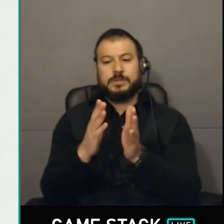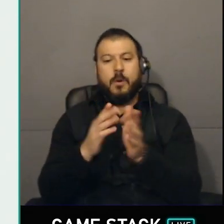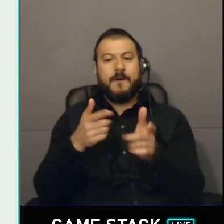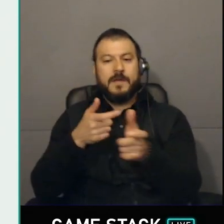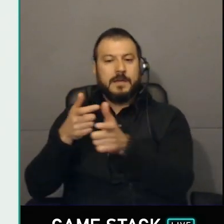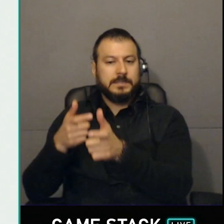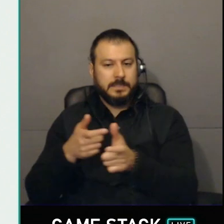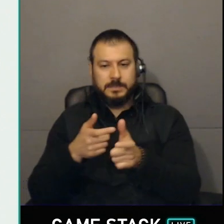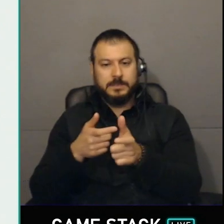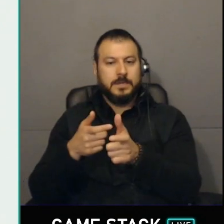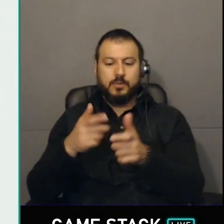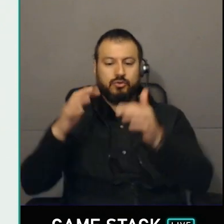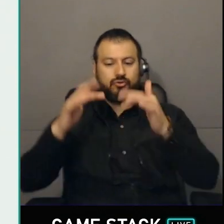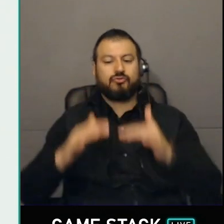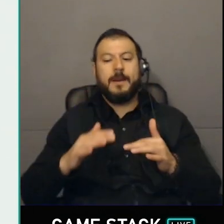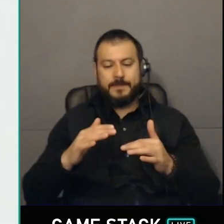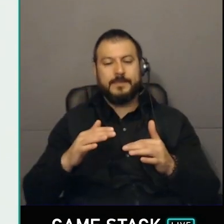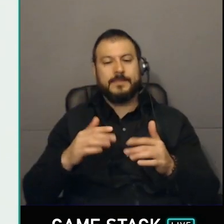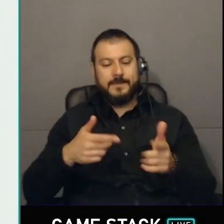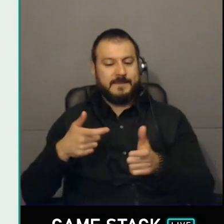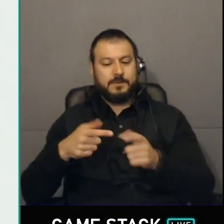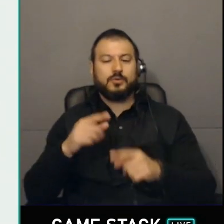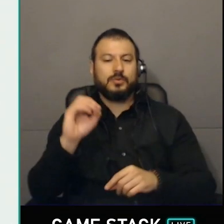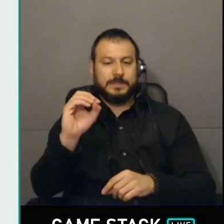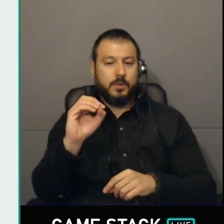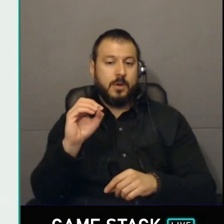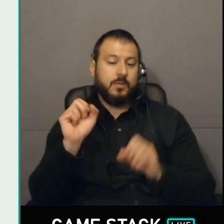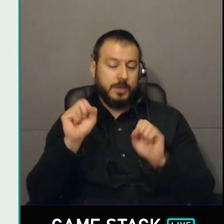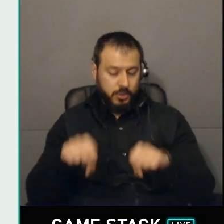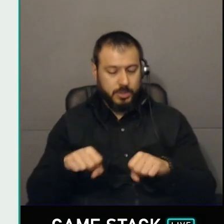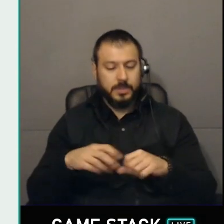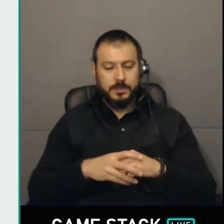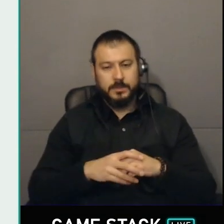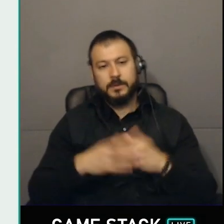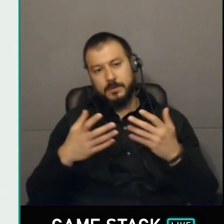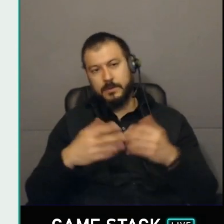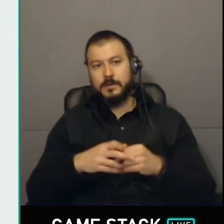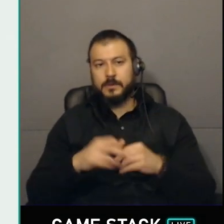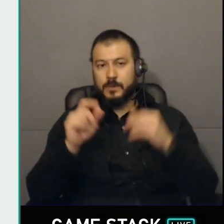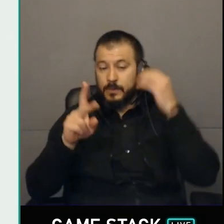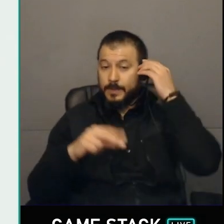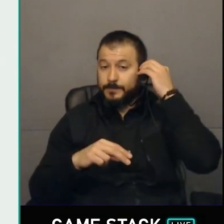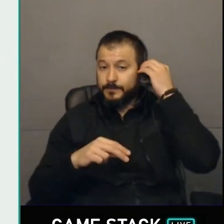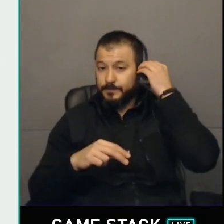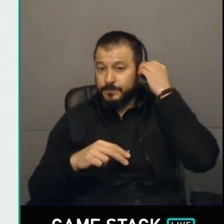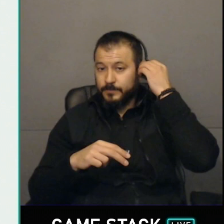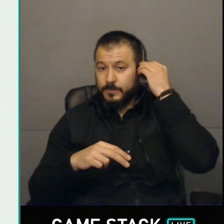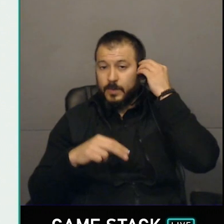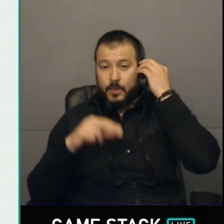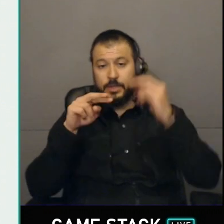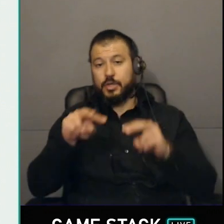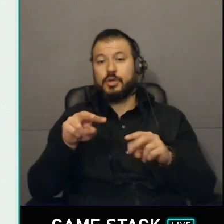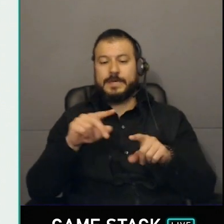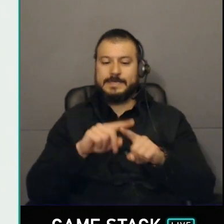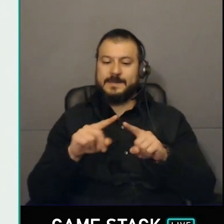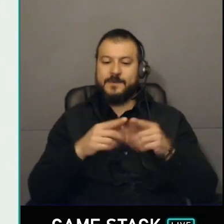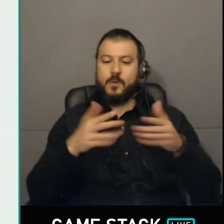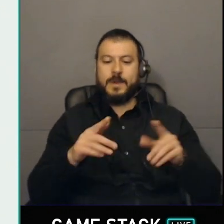because the velocity will drop to zero. Okay, so we need to look at methods for killing those small velocities.